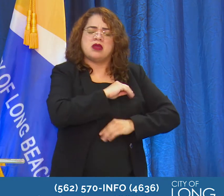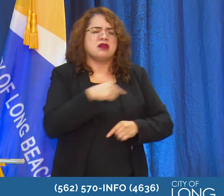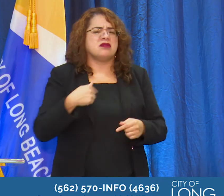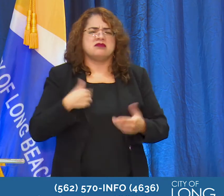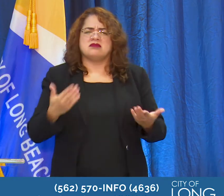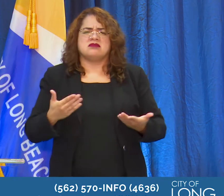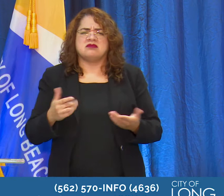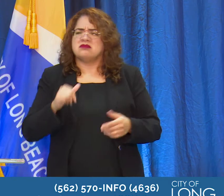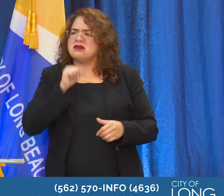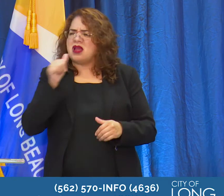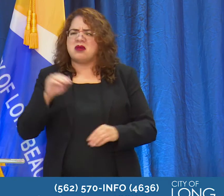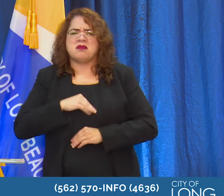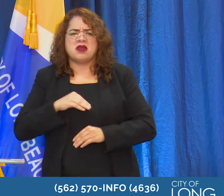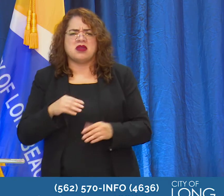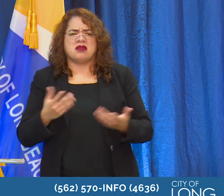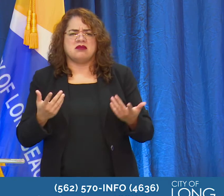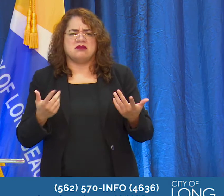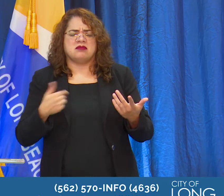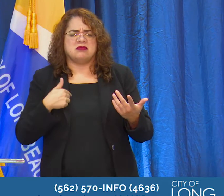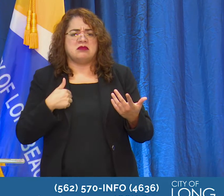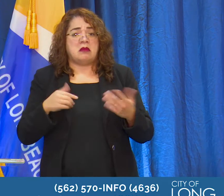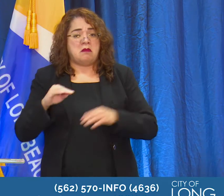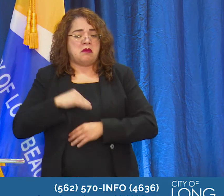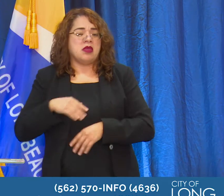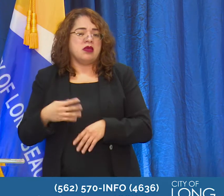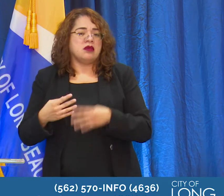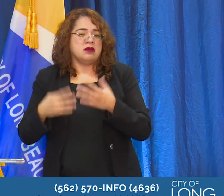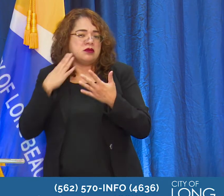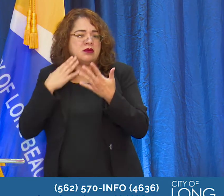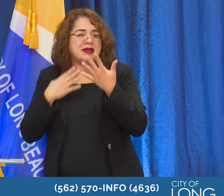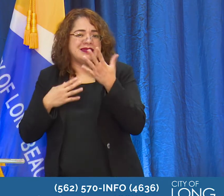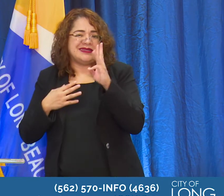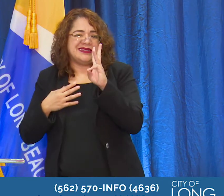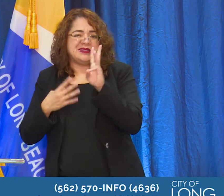back from reopening with them, or how does that work? Well, we'd be